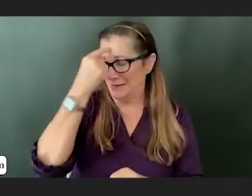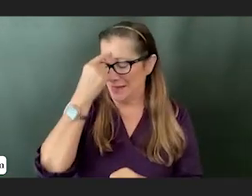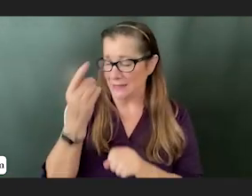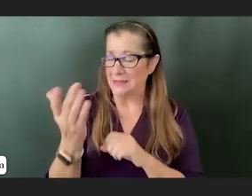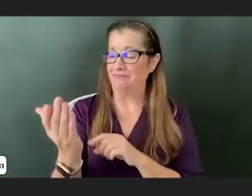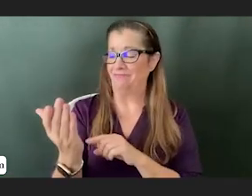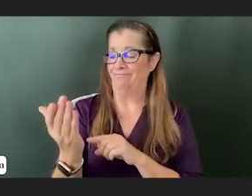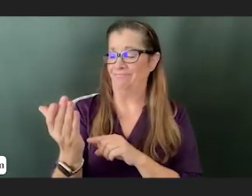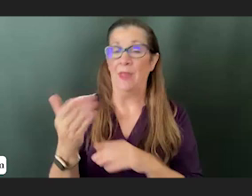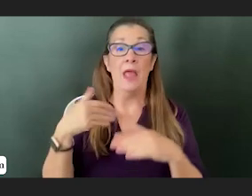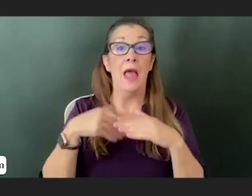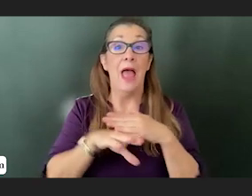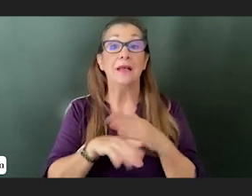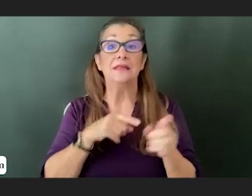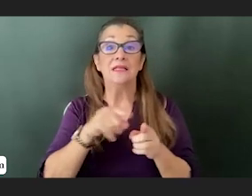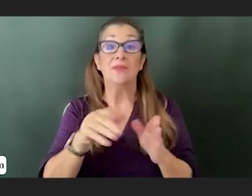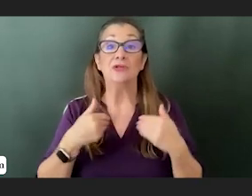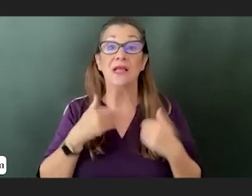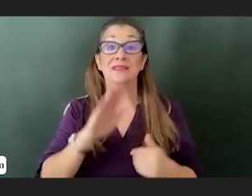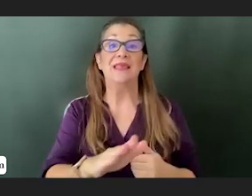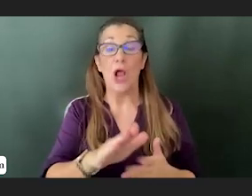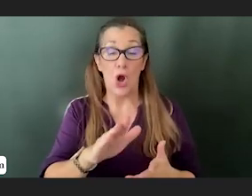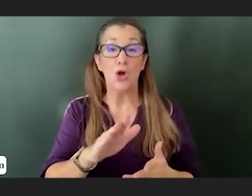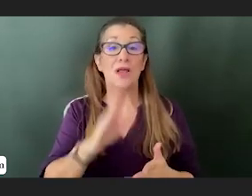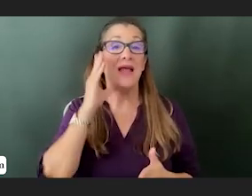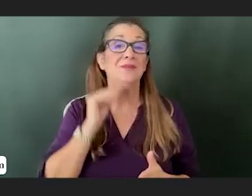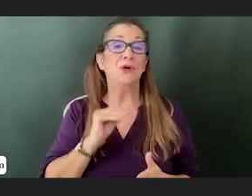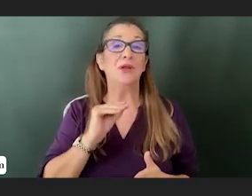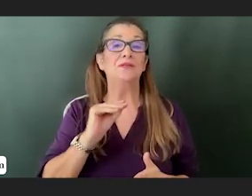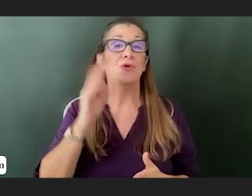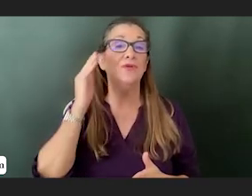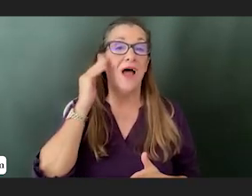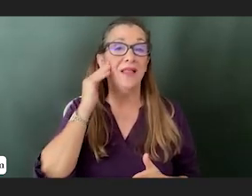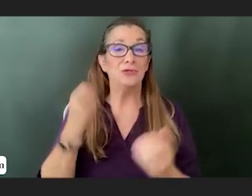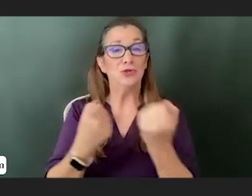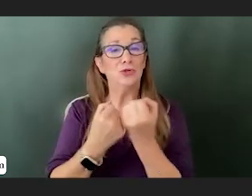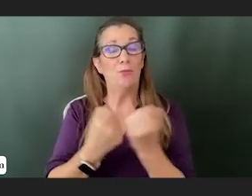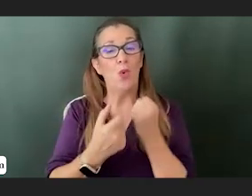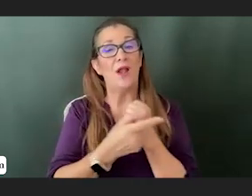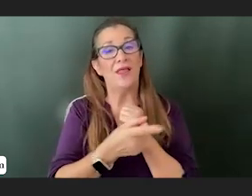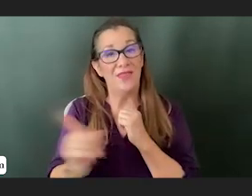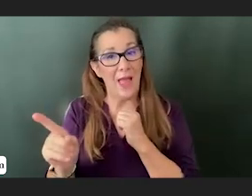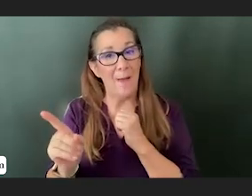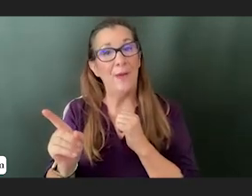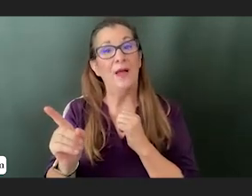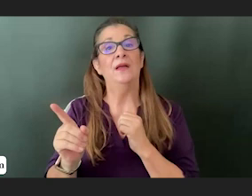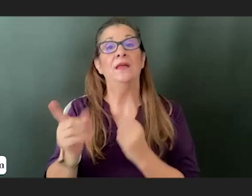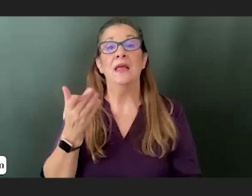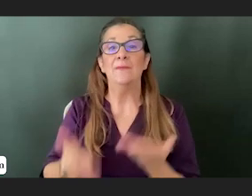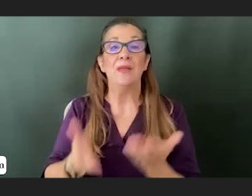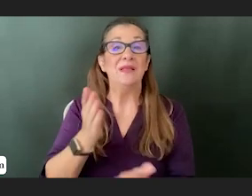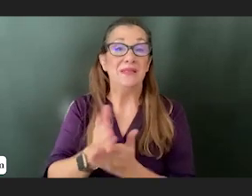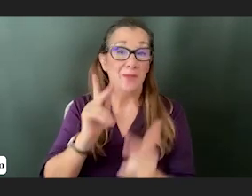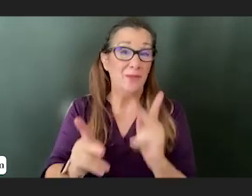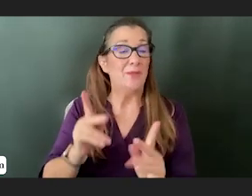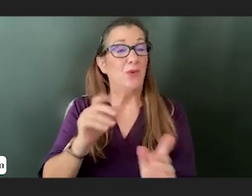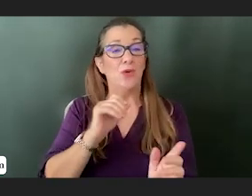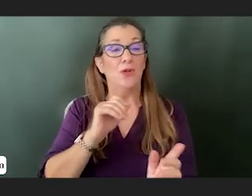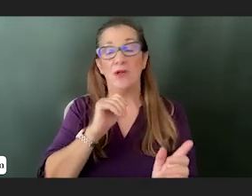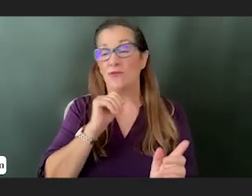The access specialist has their experiential knowledge to support them in maybe stopping people from going down certain rabbit holes,